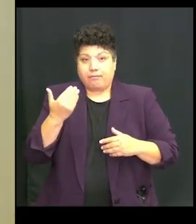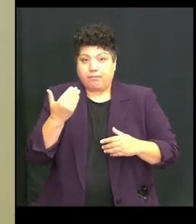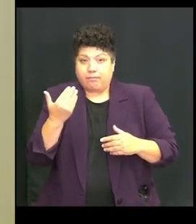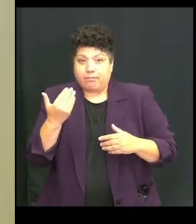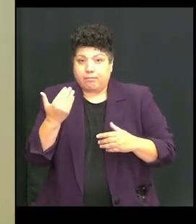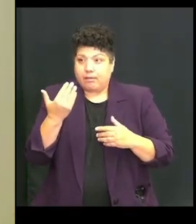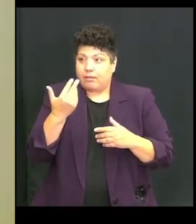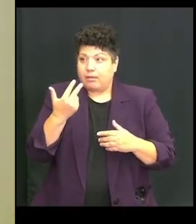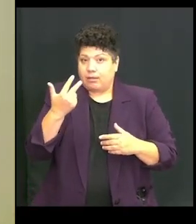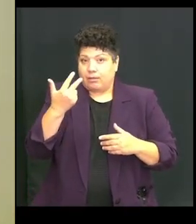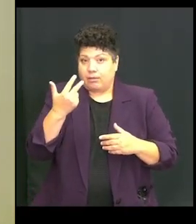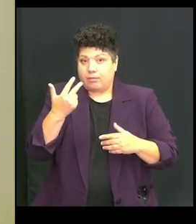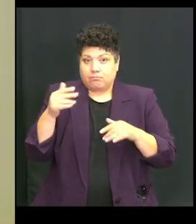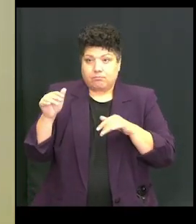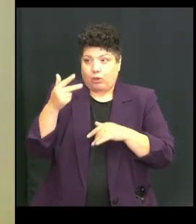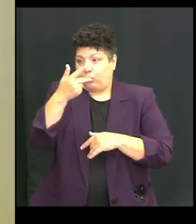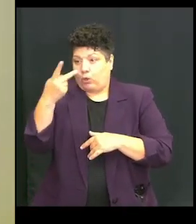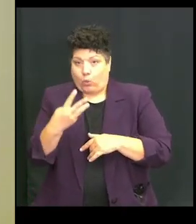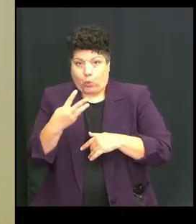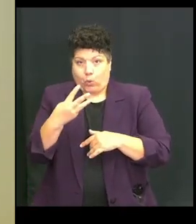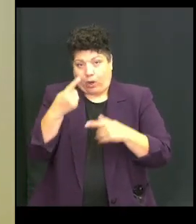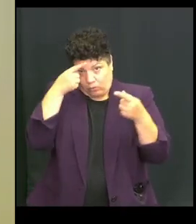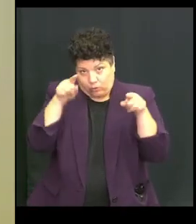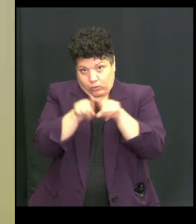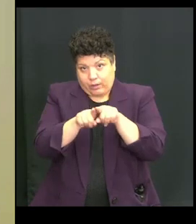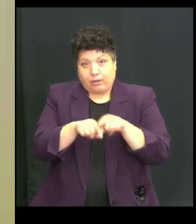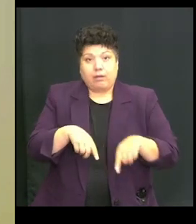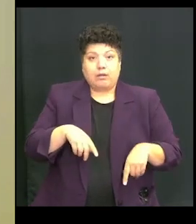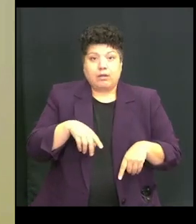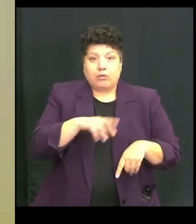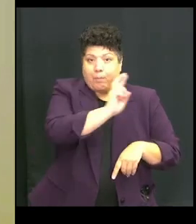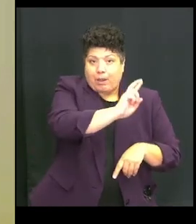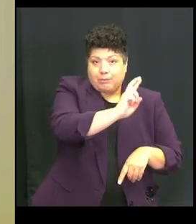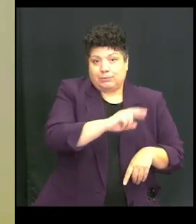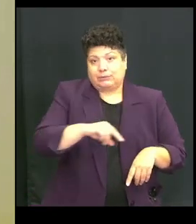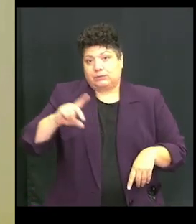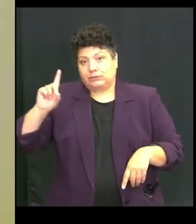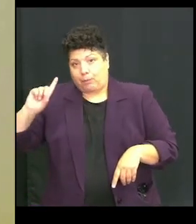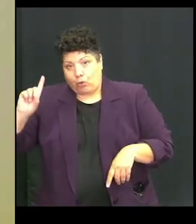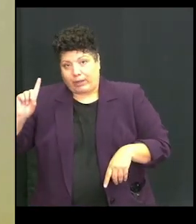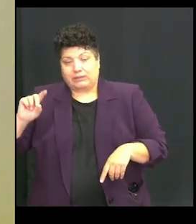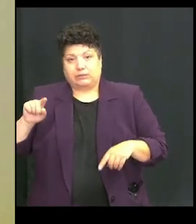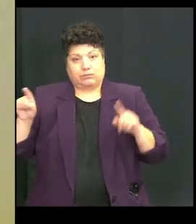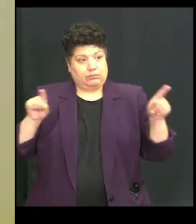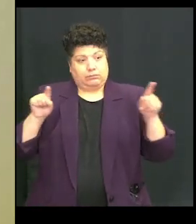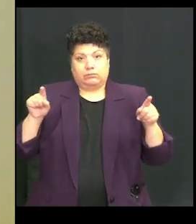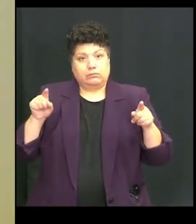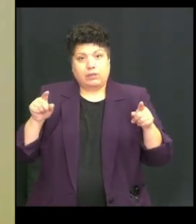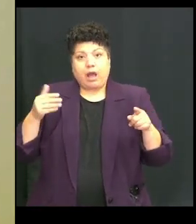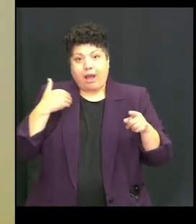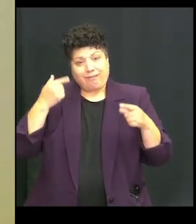between Republicans and Democrats on the state of the economy disappeared in the space of weeks.